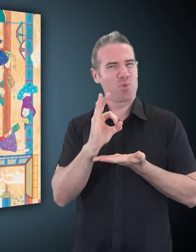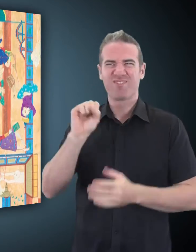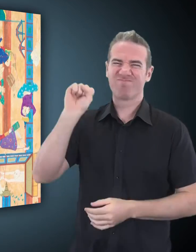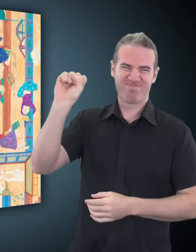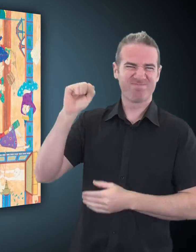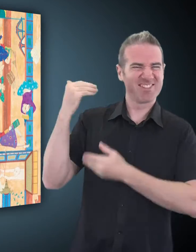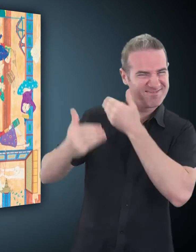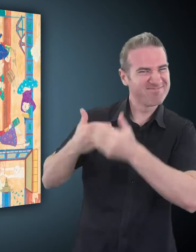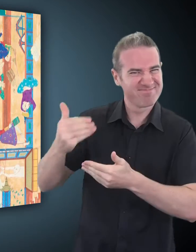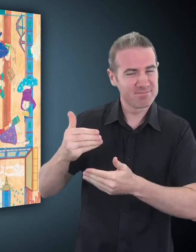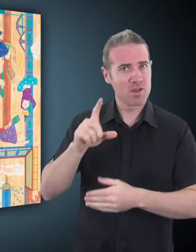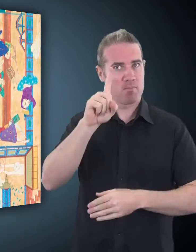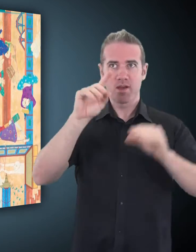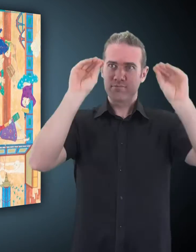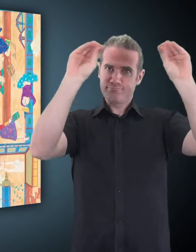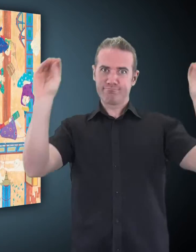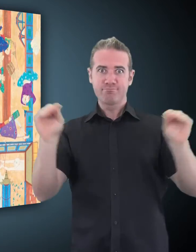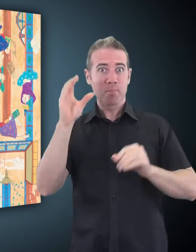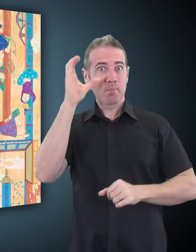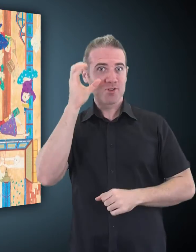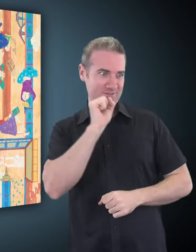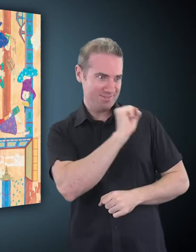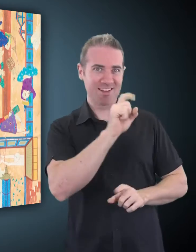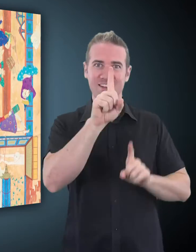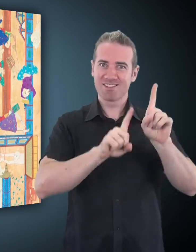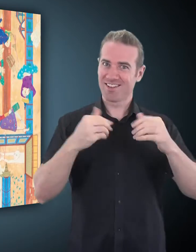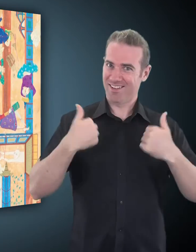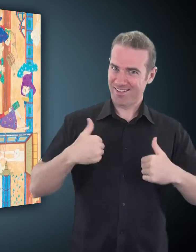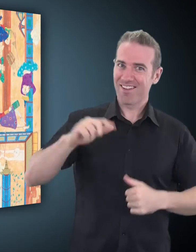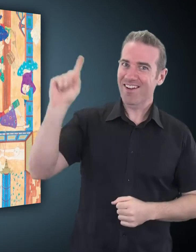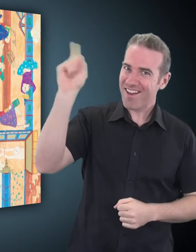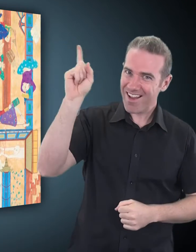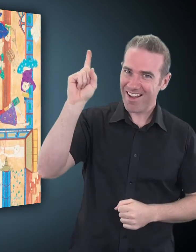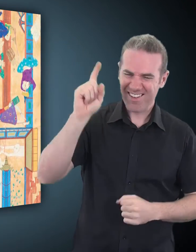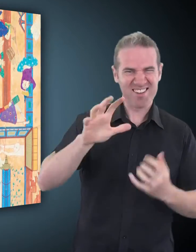alongside images of the city in which he lives. So he is taking something very traditional and spiritual